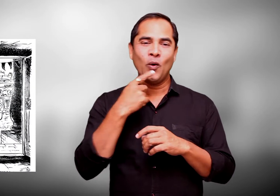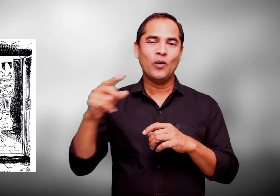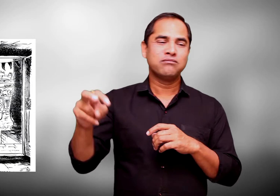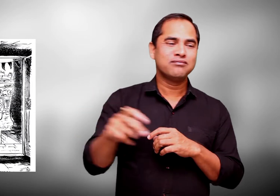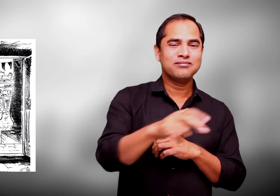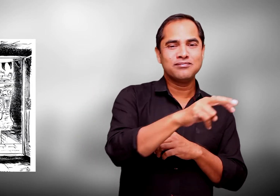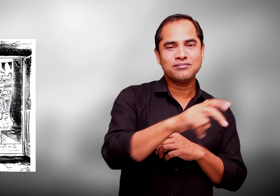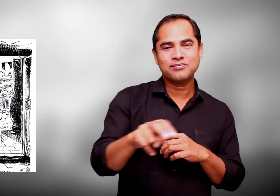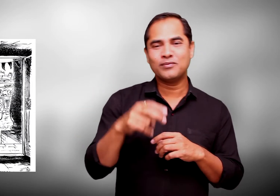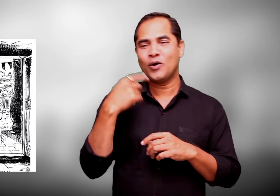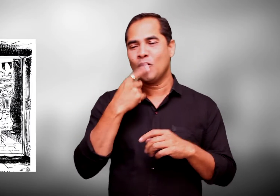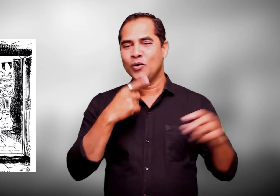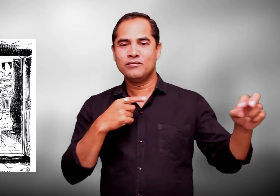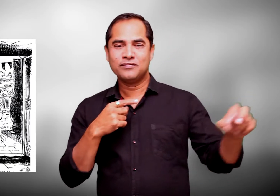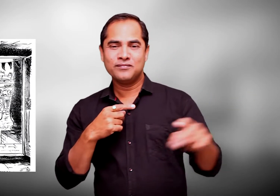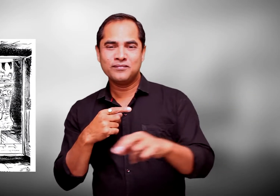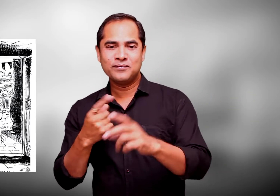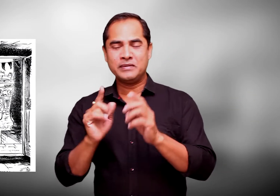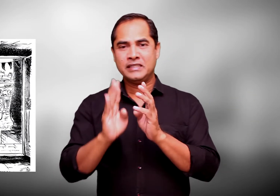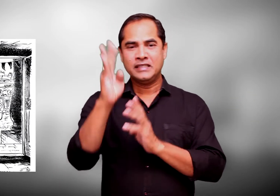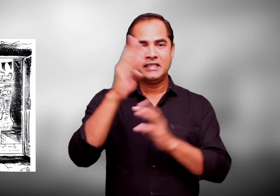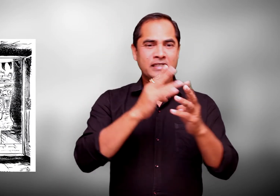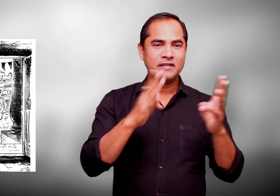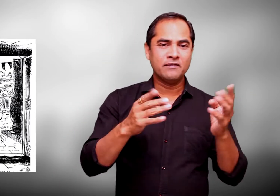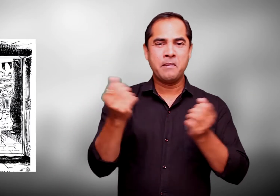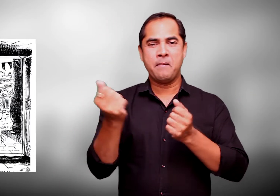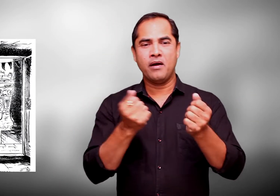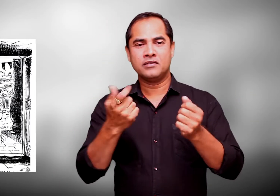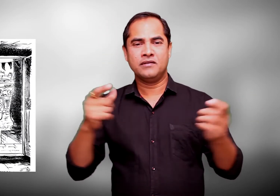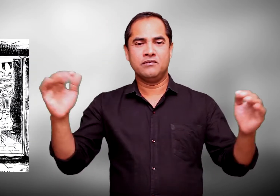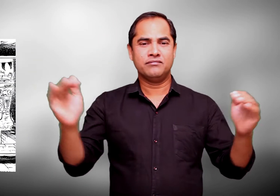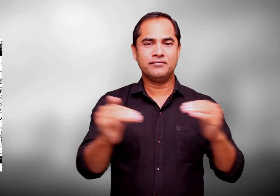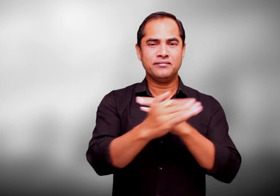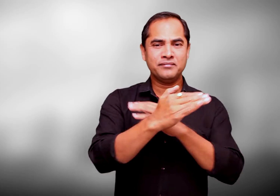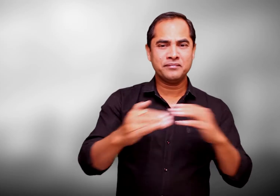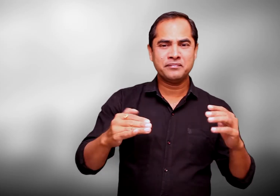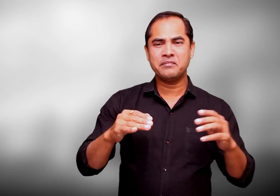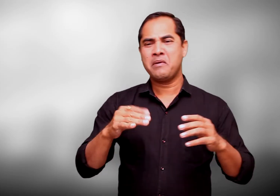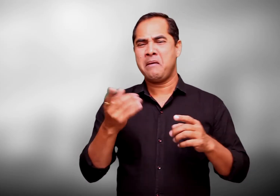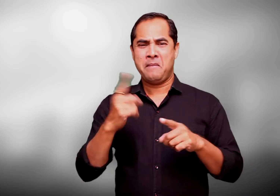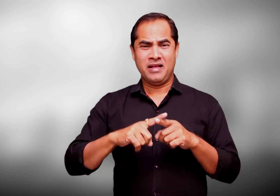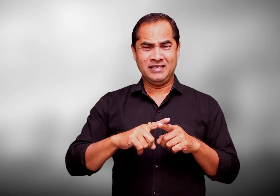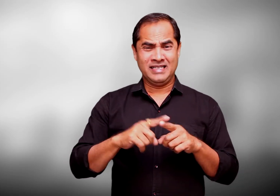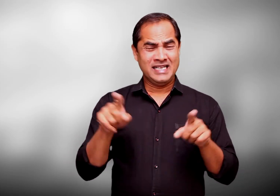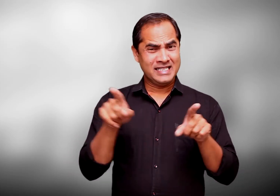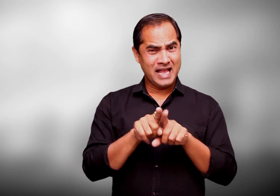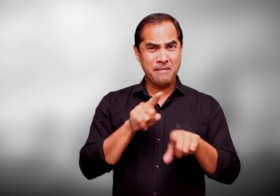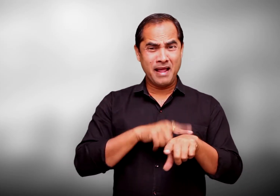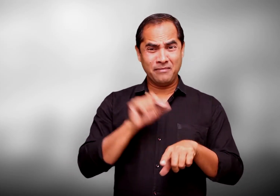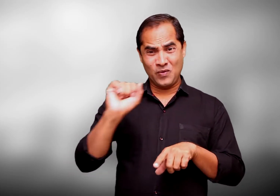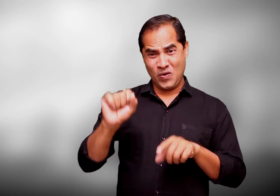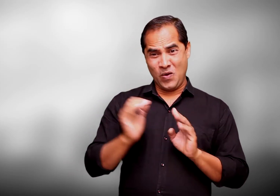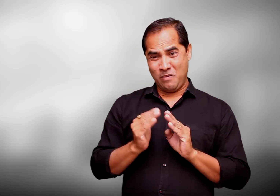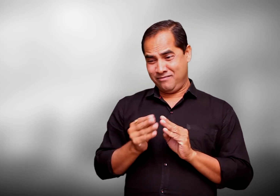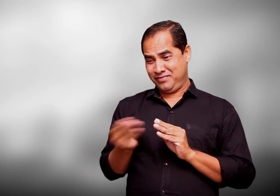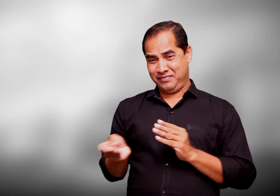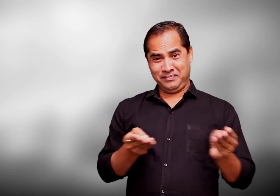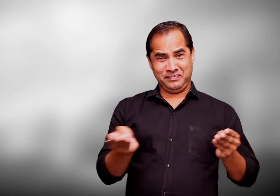street outside, watching people pass by, buses, trees, everything. There were no